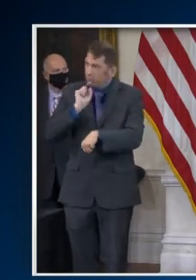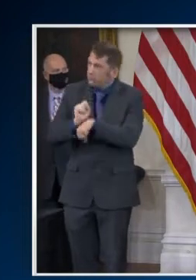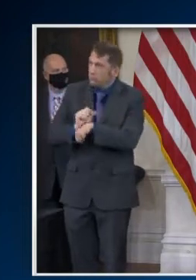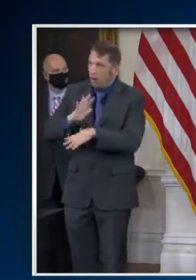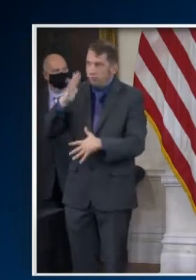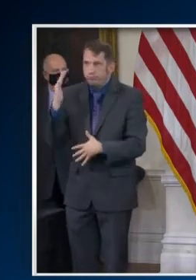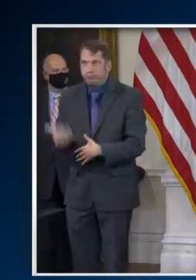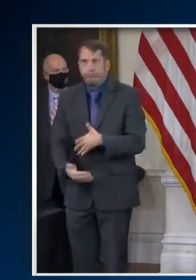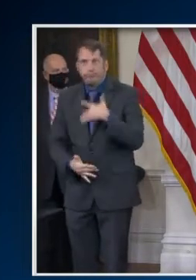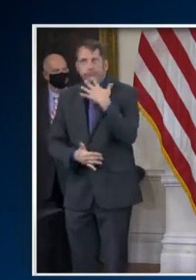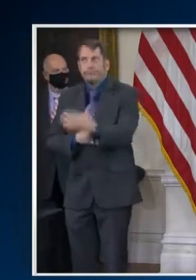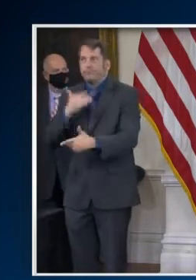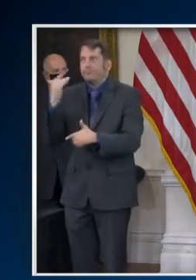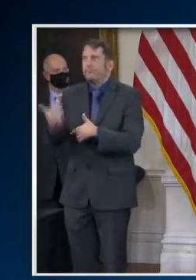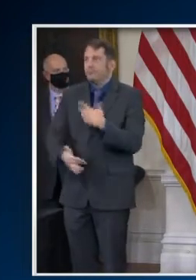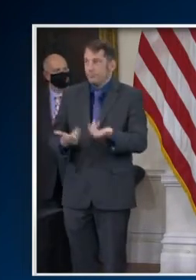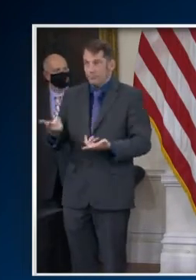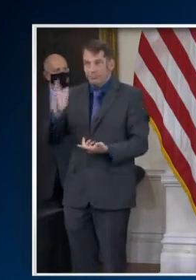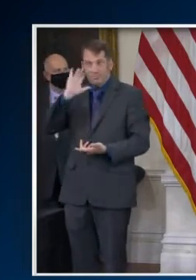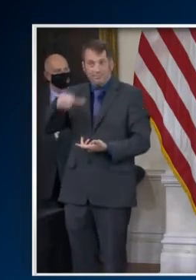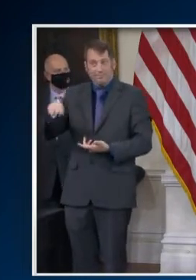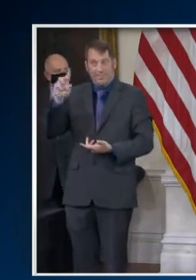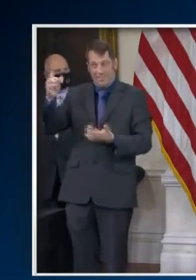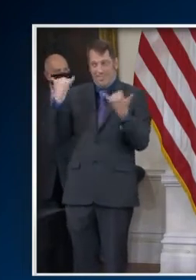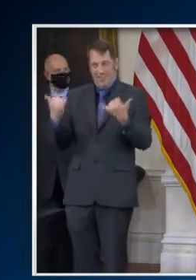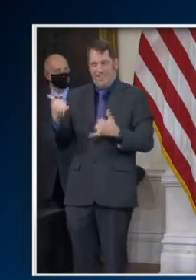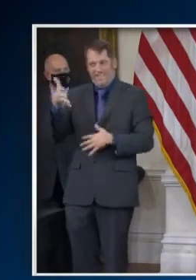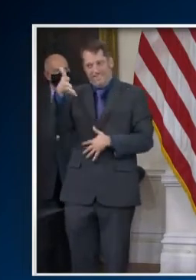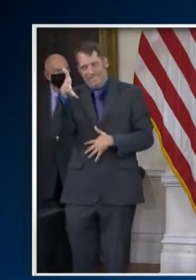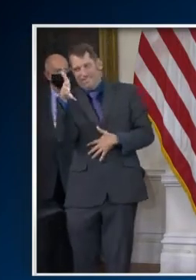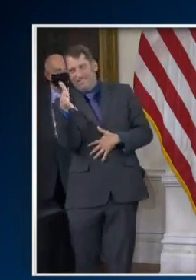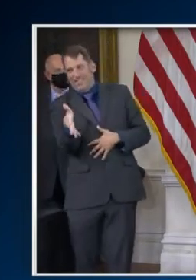MARYLAND’S STATE TO STATE RANKING DESIGNATES THE STATE AS